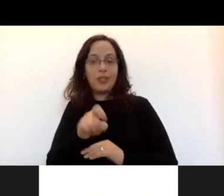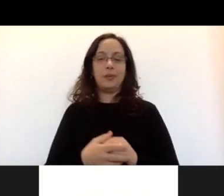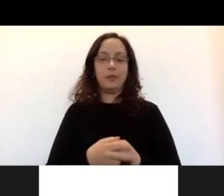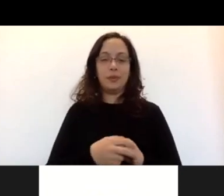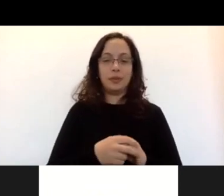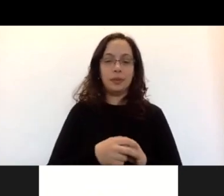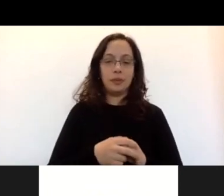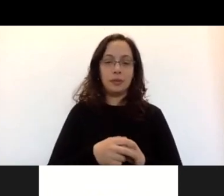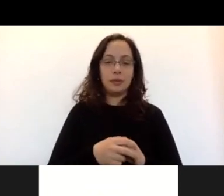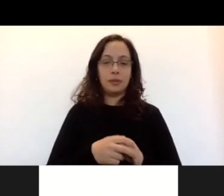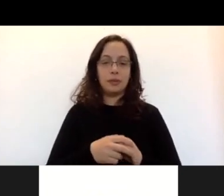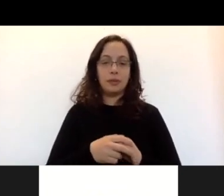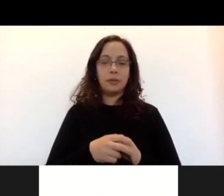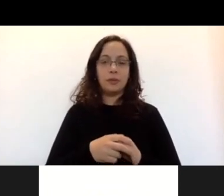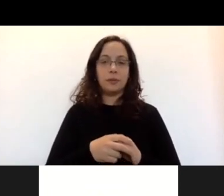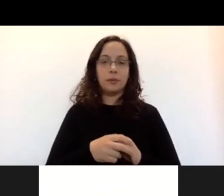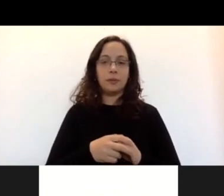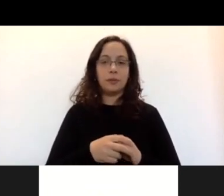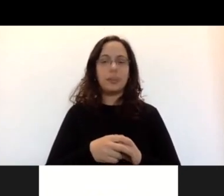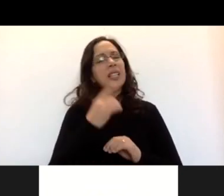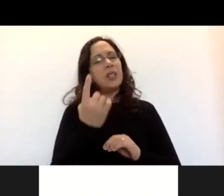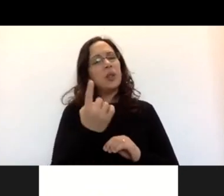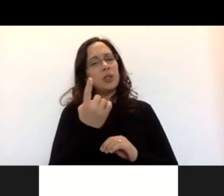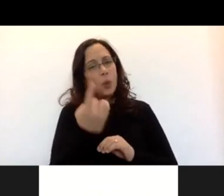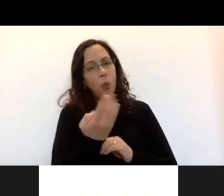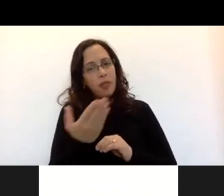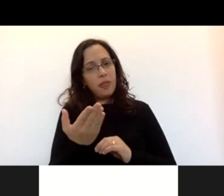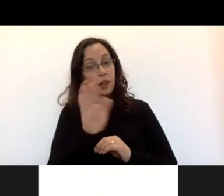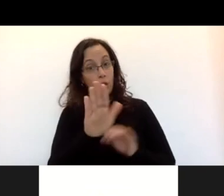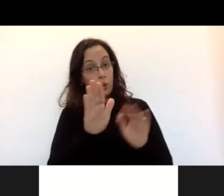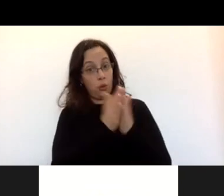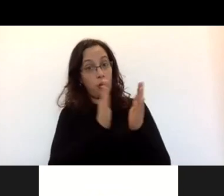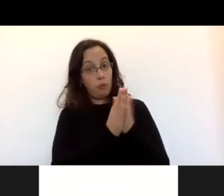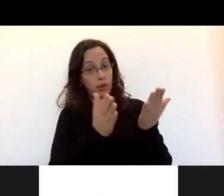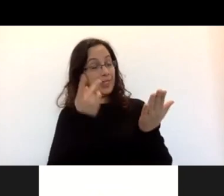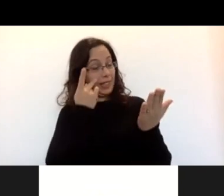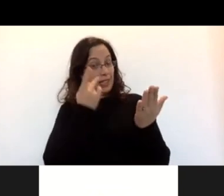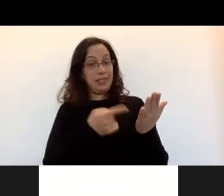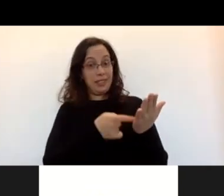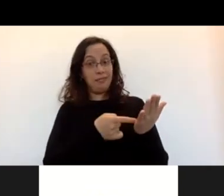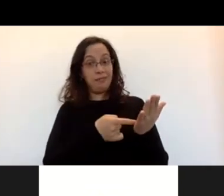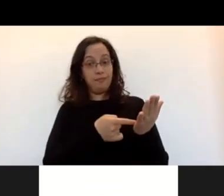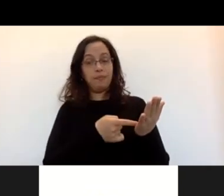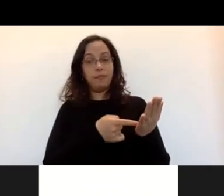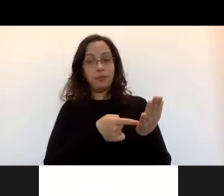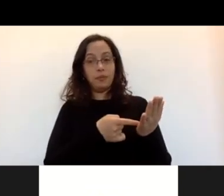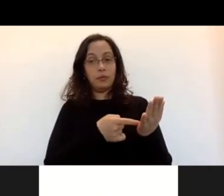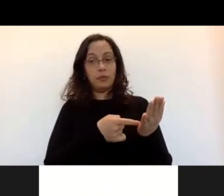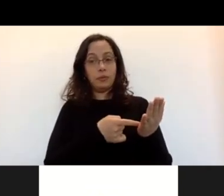um, one of the things that you're doing in this book that I see you doing is sort of uh, you know